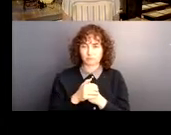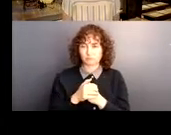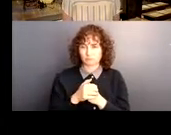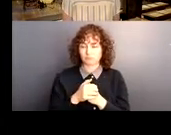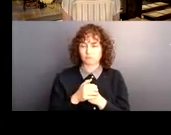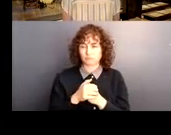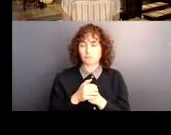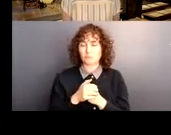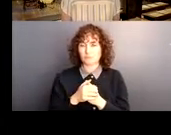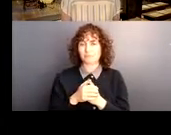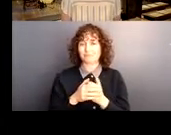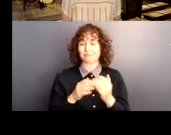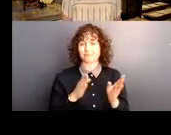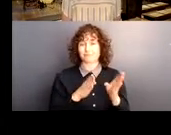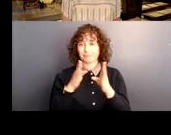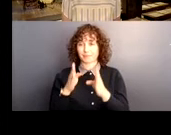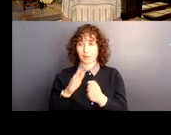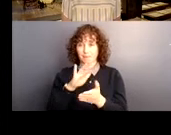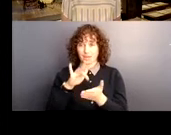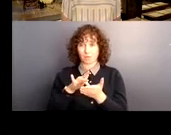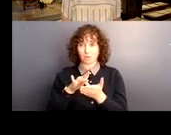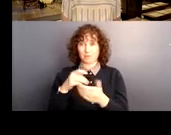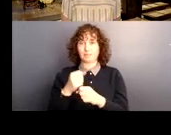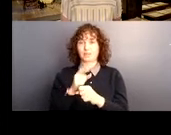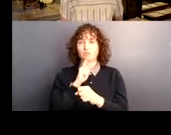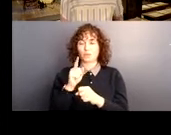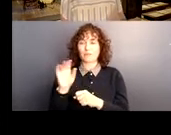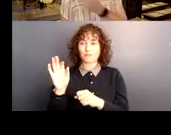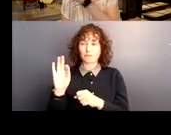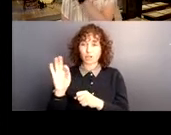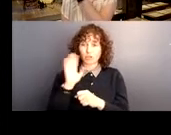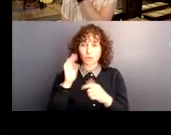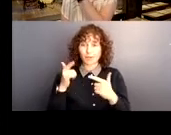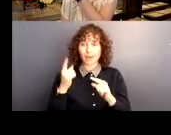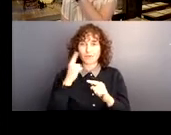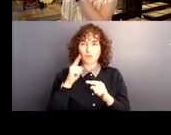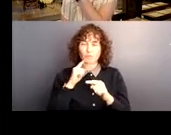In the middle of the classroom, We want to make sure the furniture placement allows the shortest distances to travel.